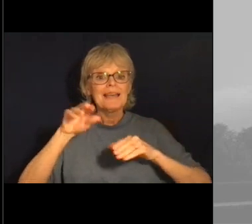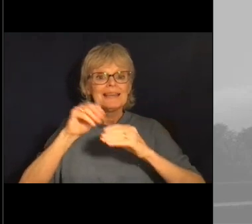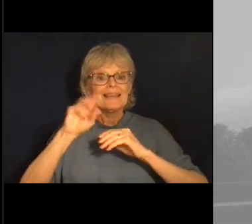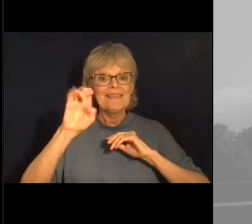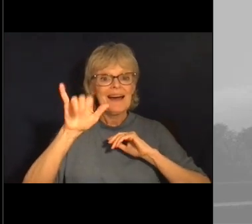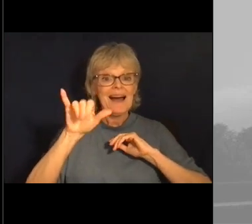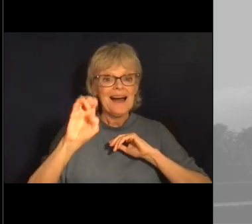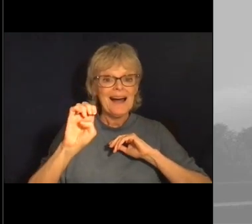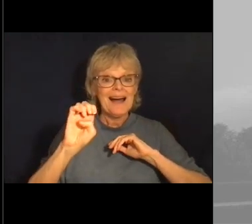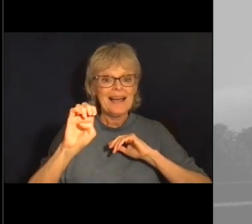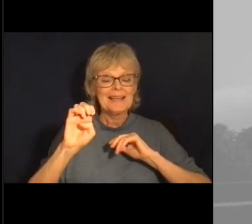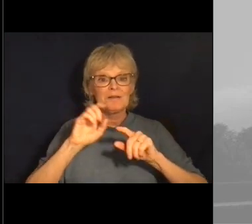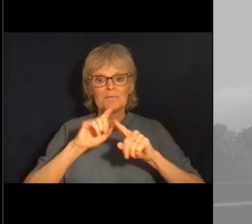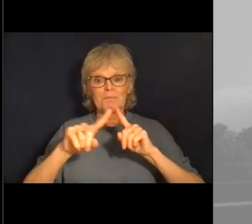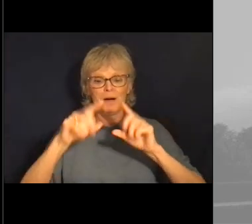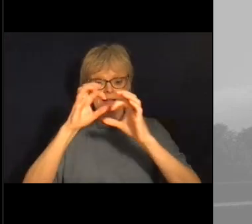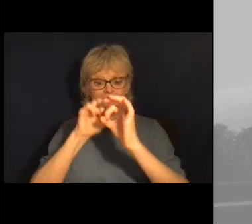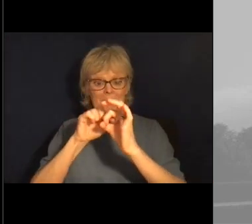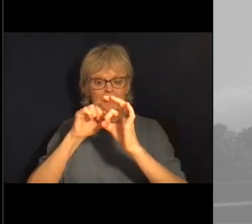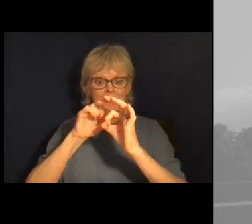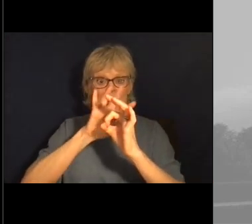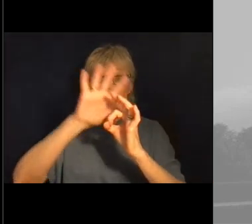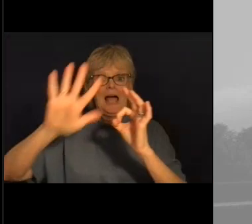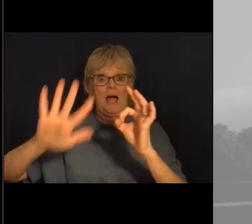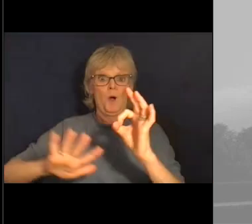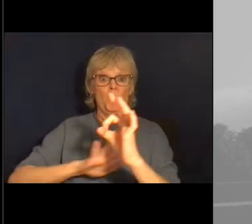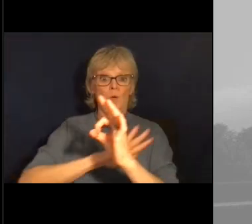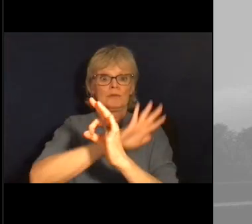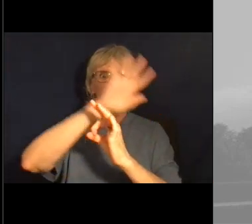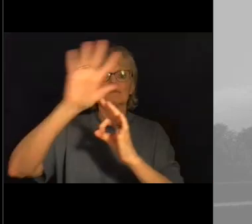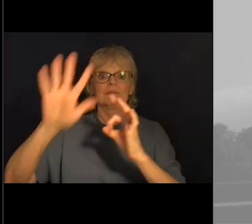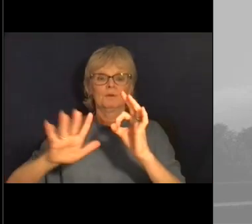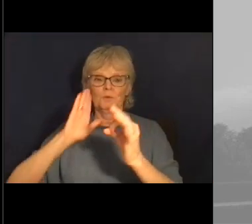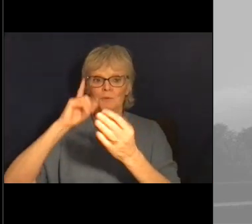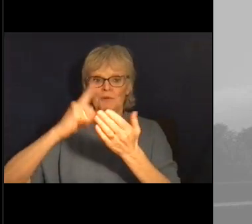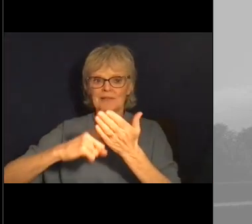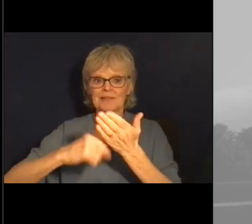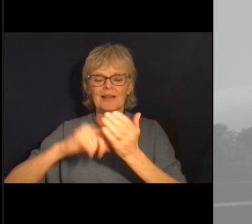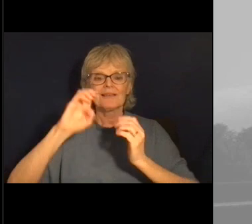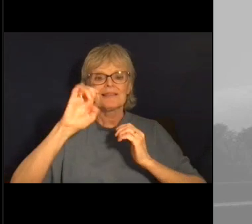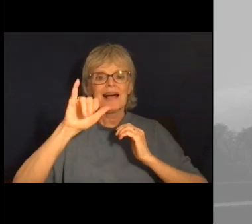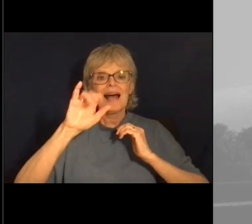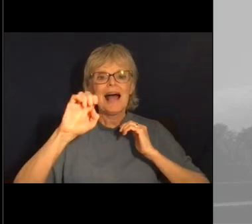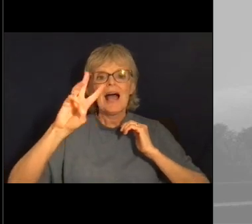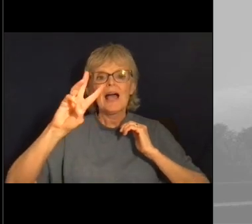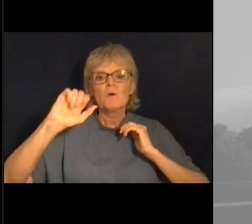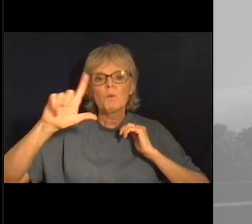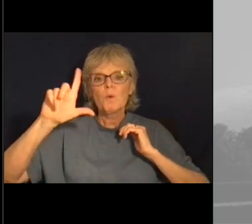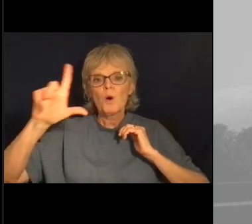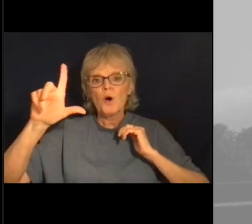But right next to the eye is the other part that we're going to talk about. The eye wall. Now this is probably giving it away,